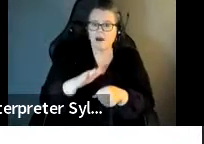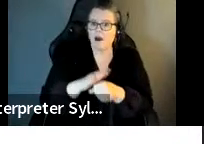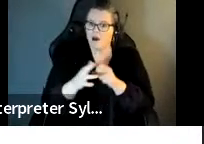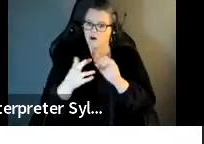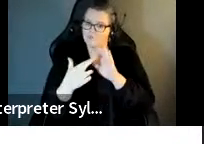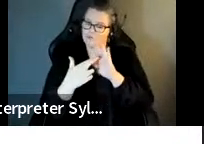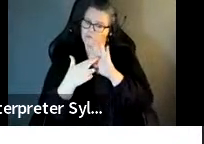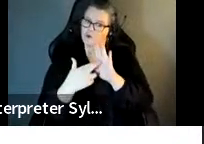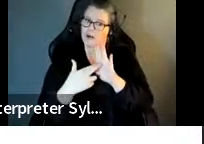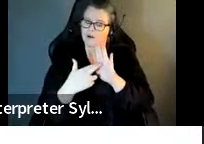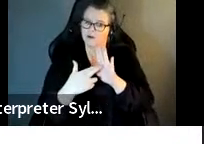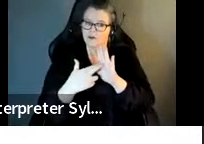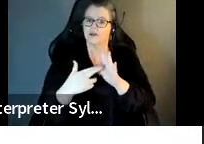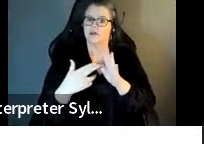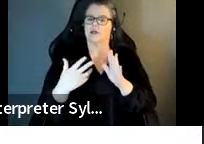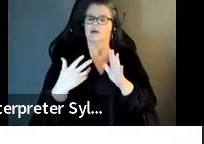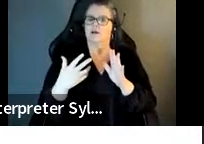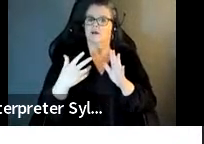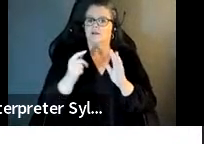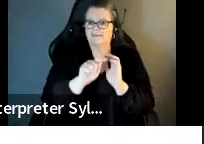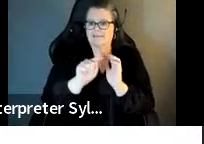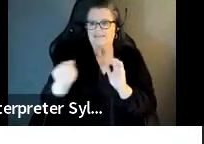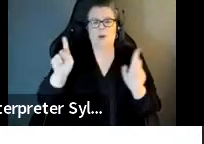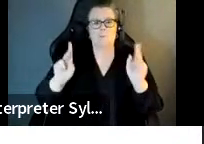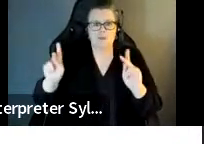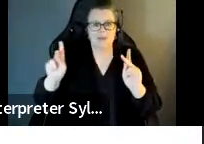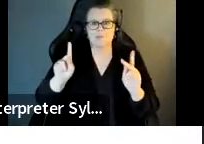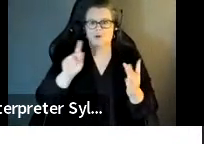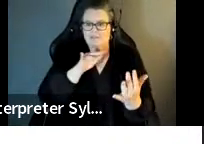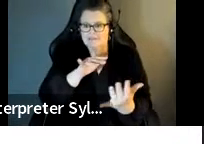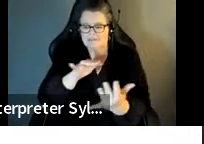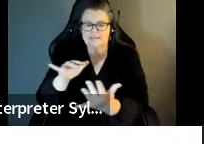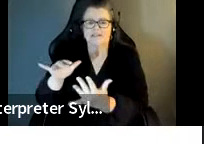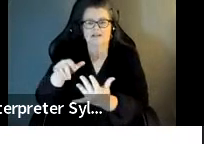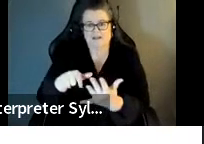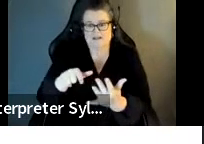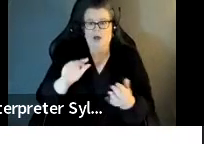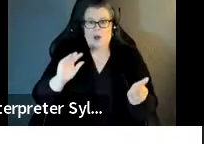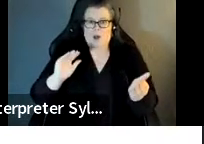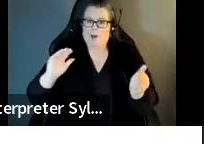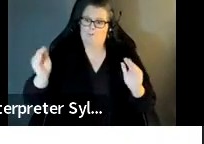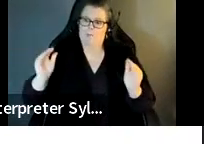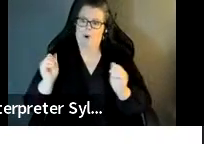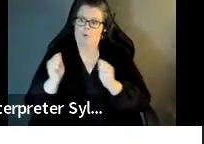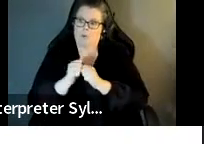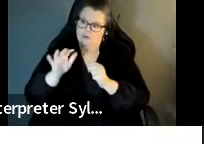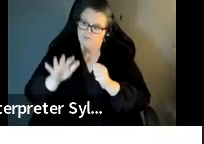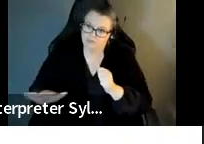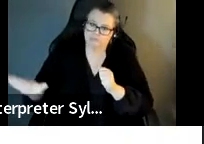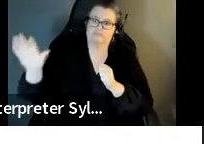or the proportional distribution of our sample relative to a national sample.